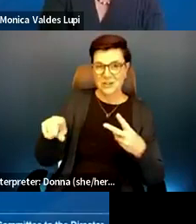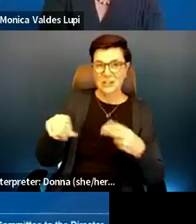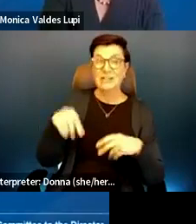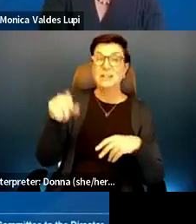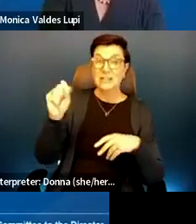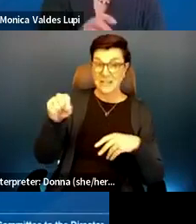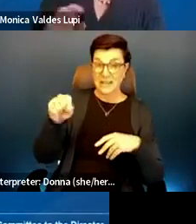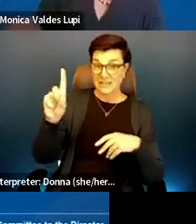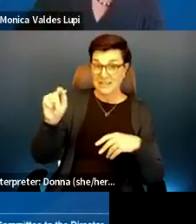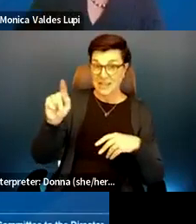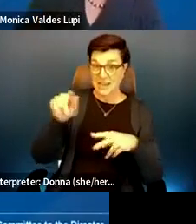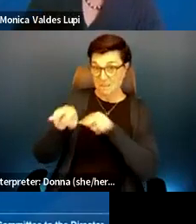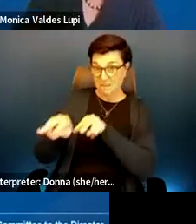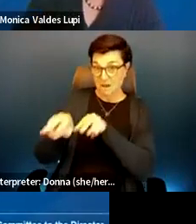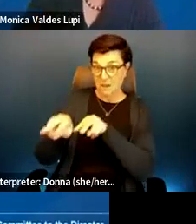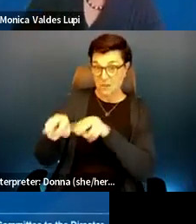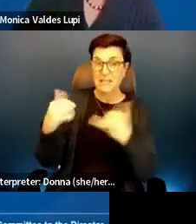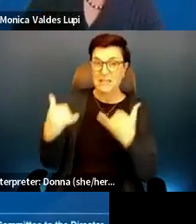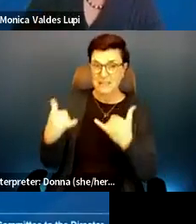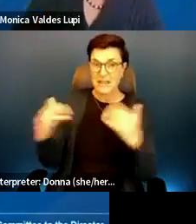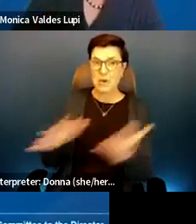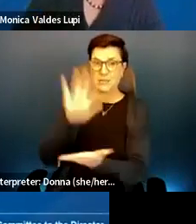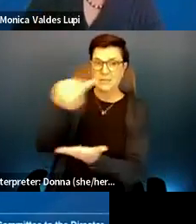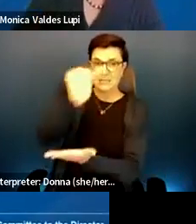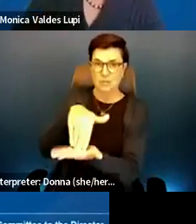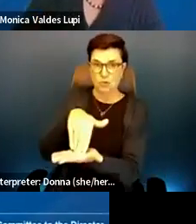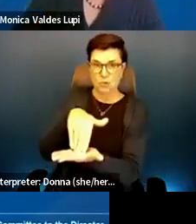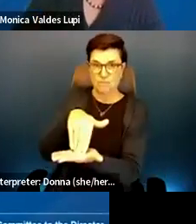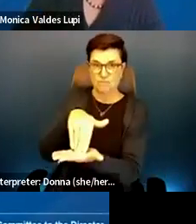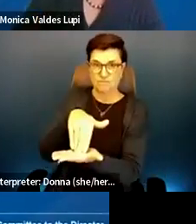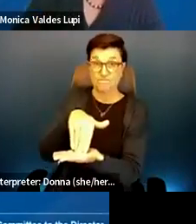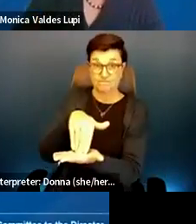And, in fact, that will then speak to the second issue,